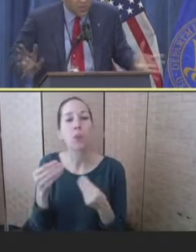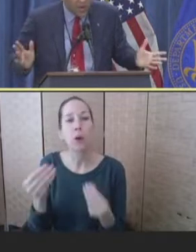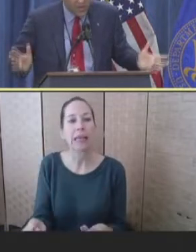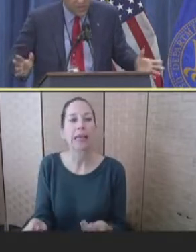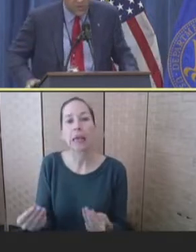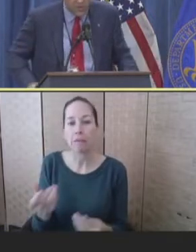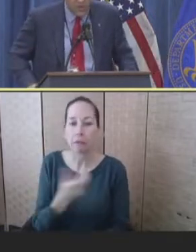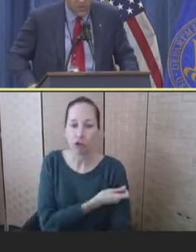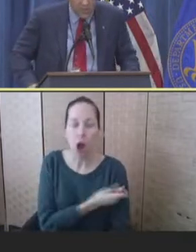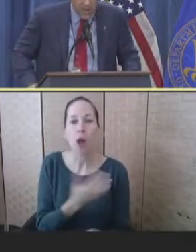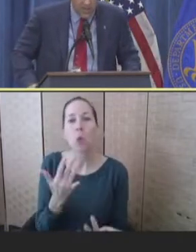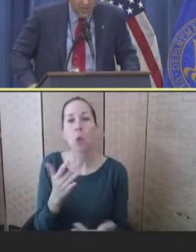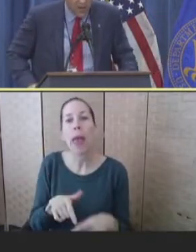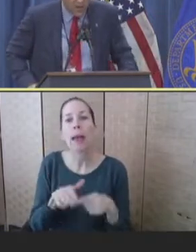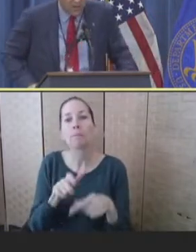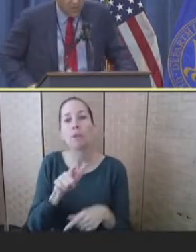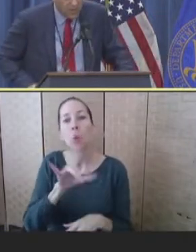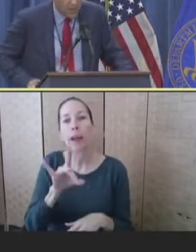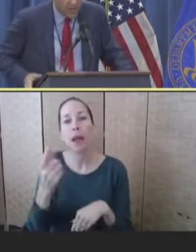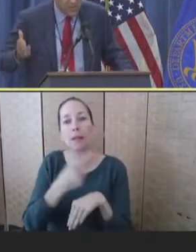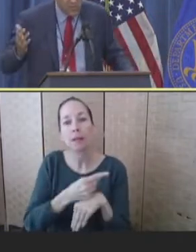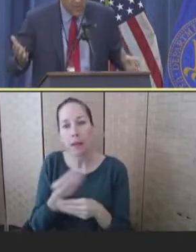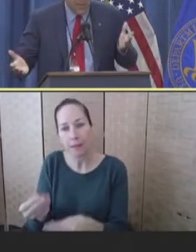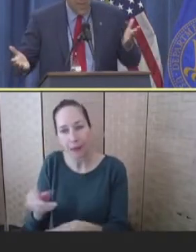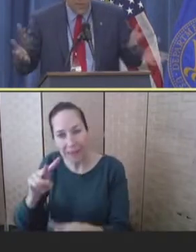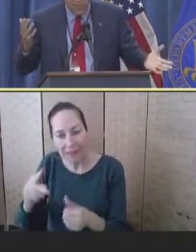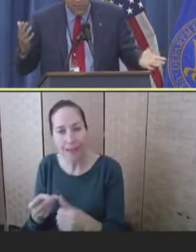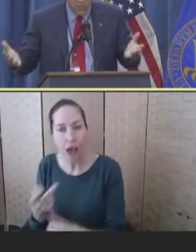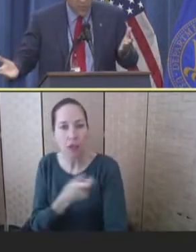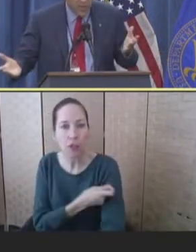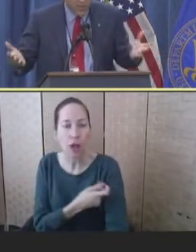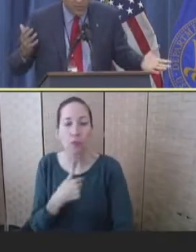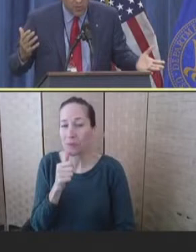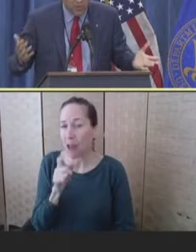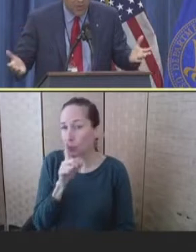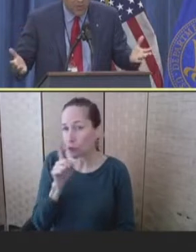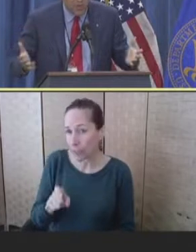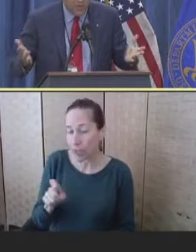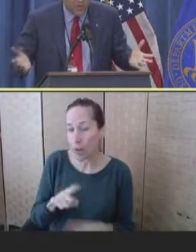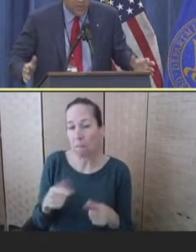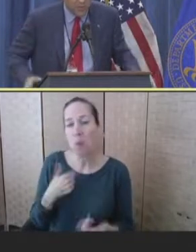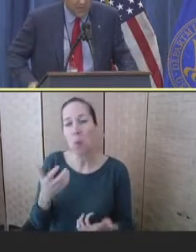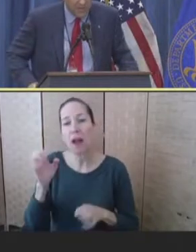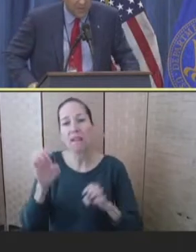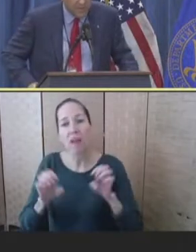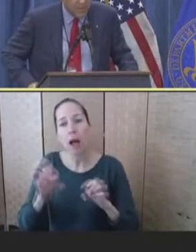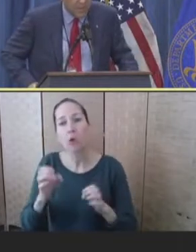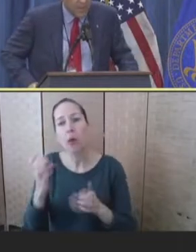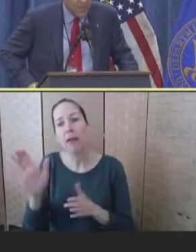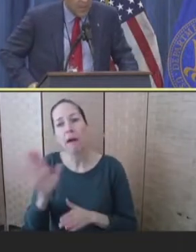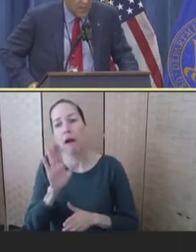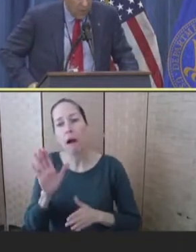We're not sure if two doses are necessary, but we're doing it so we can evaluate the immune response at both time points as well as safety.